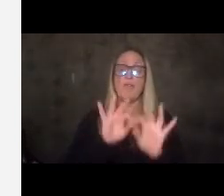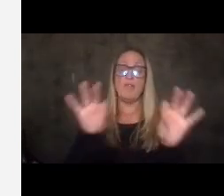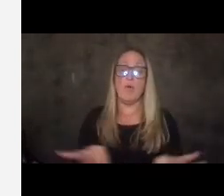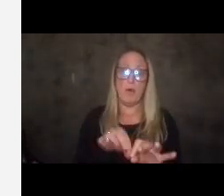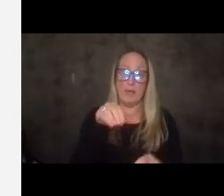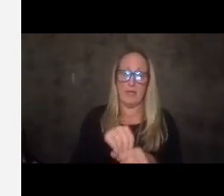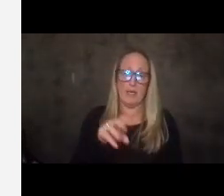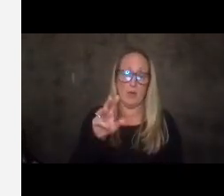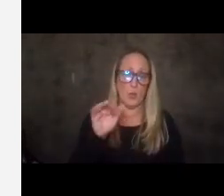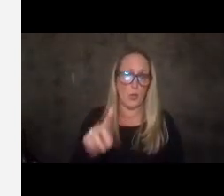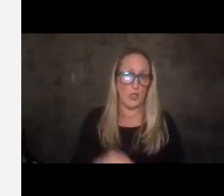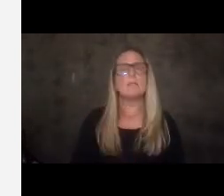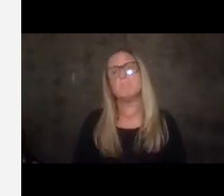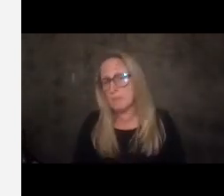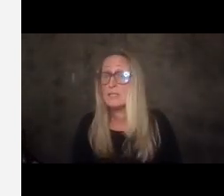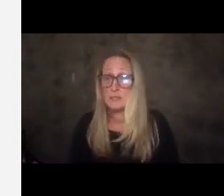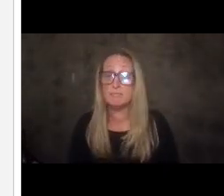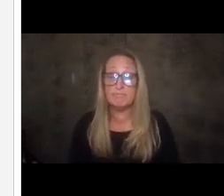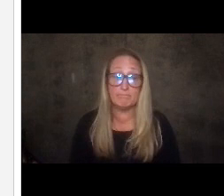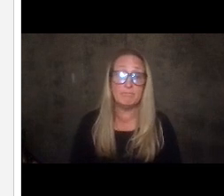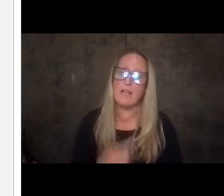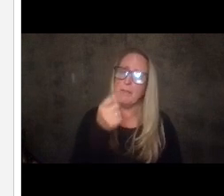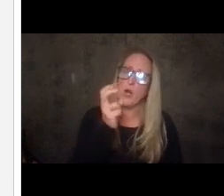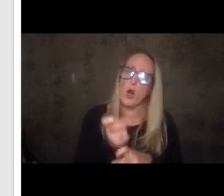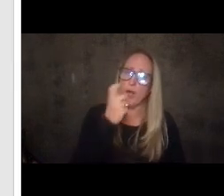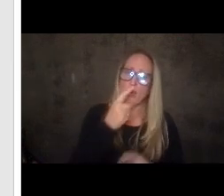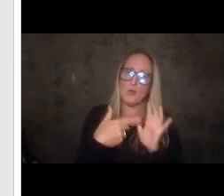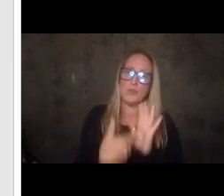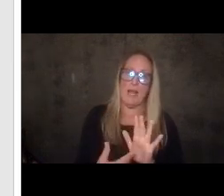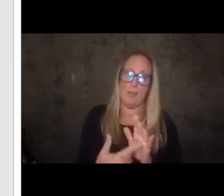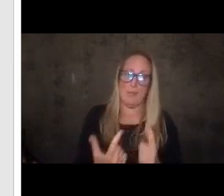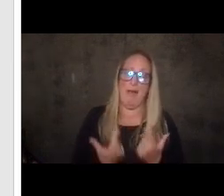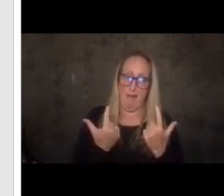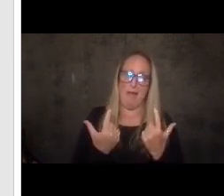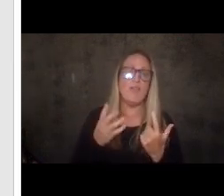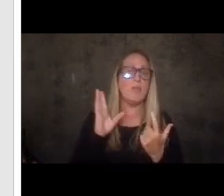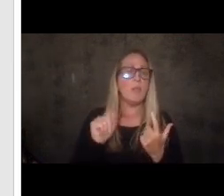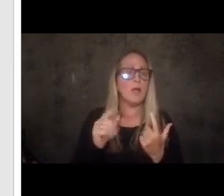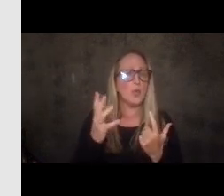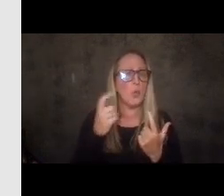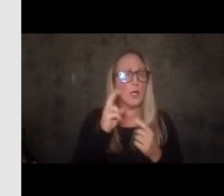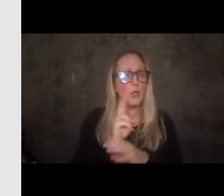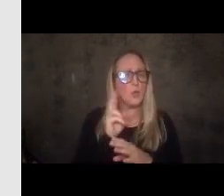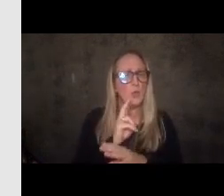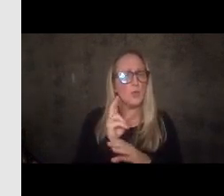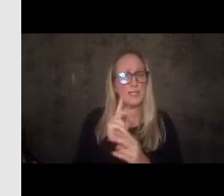though that would be a little bit harder for me to demonstrate life. You would probably want to utilize either something like